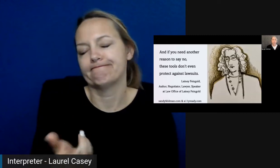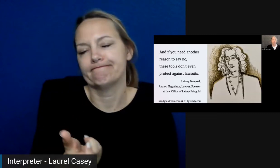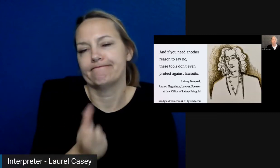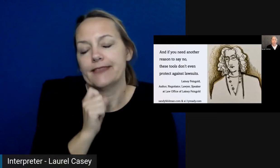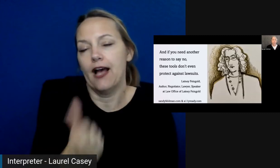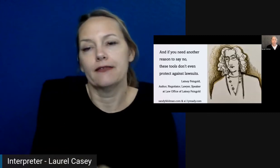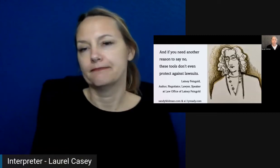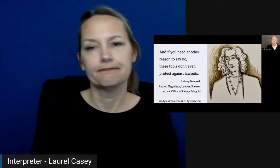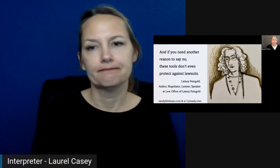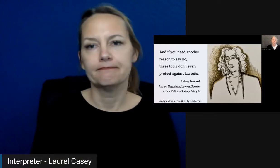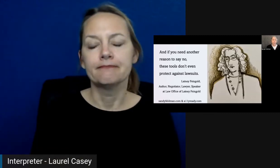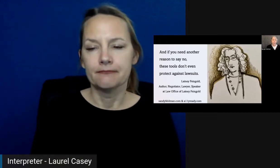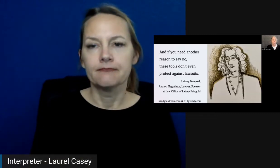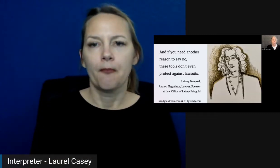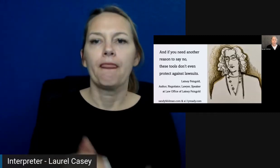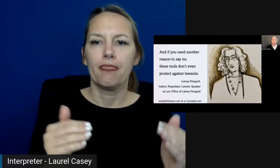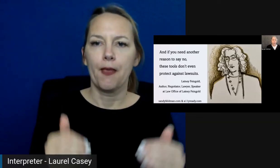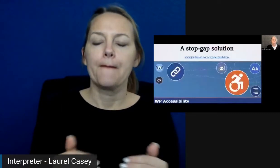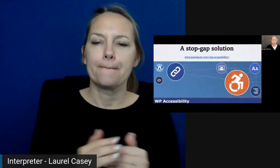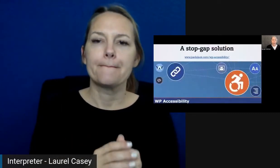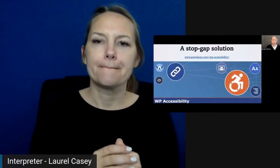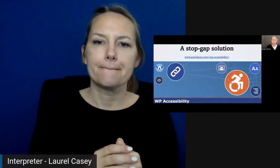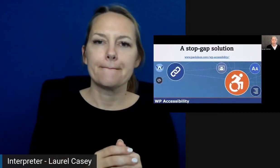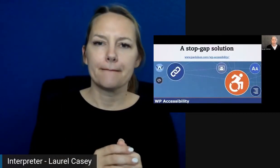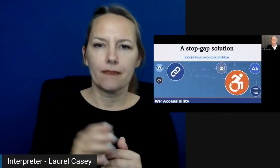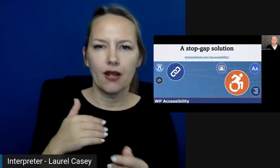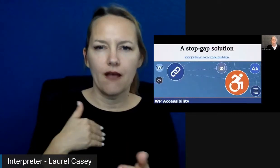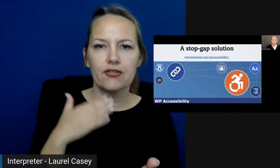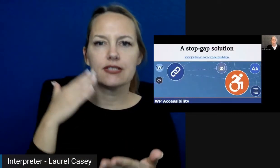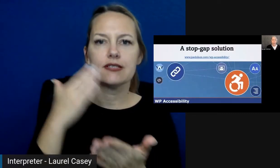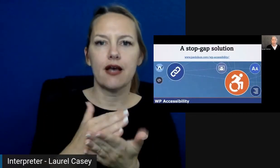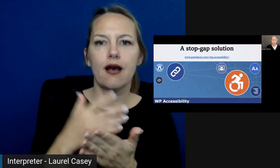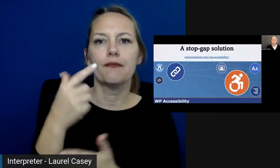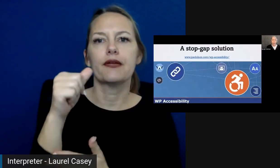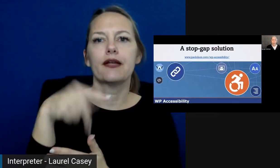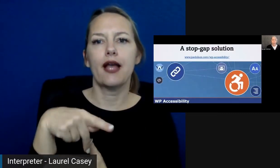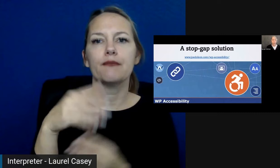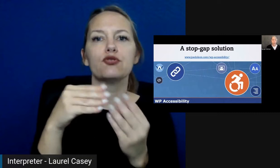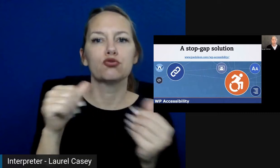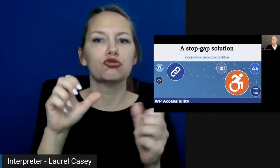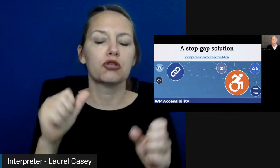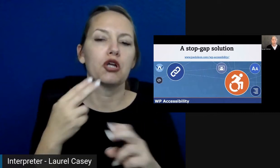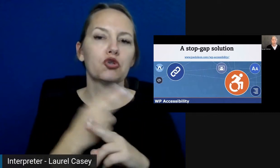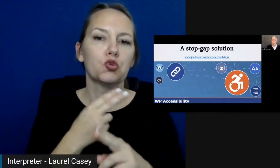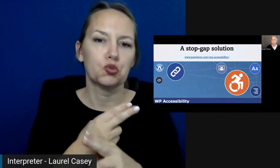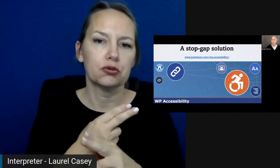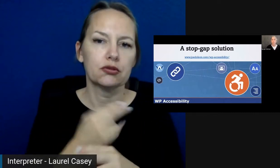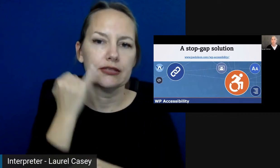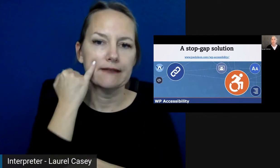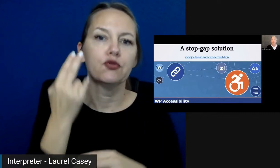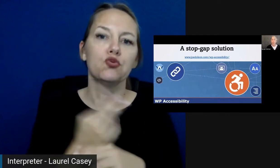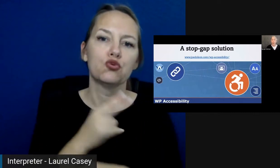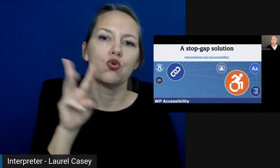There is a stop-gap solution you can use. If you're using WordPress.